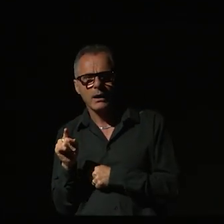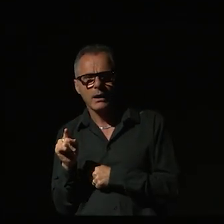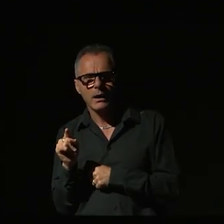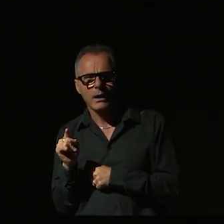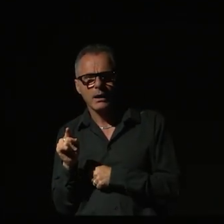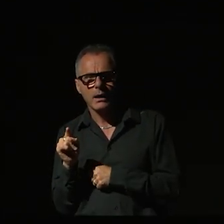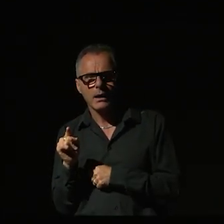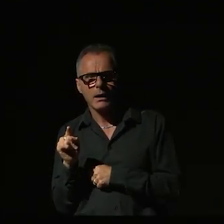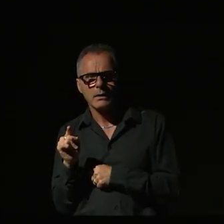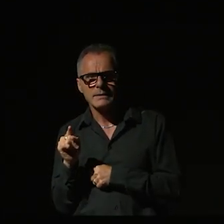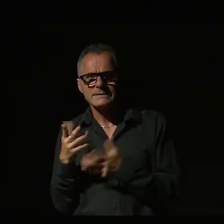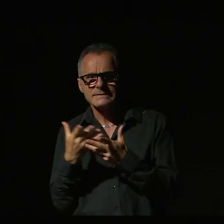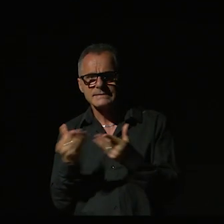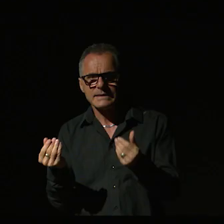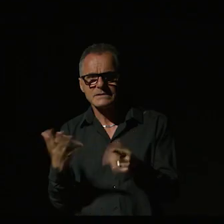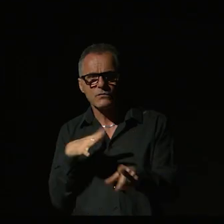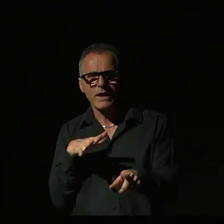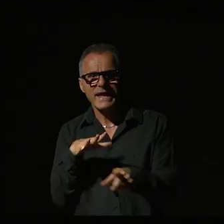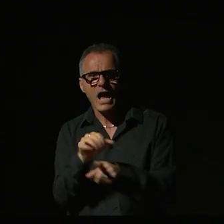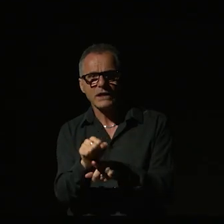for a hunting lodge outside of Madrid.